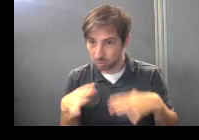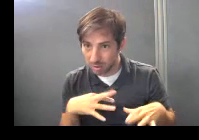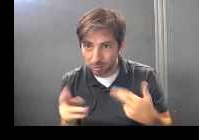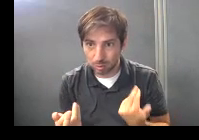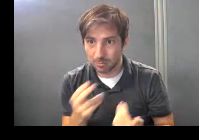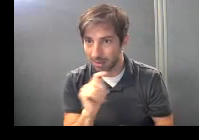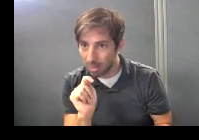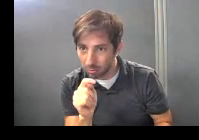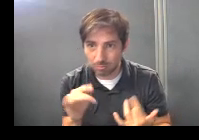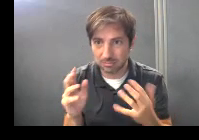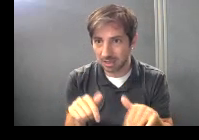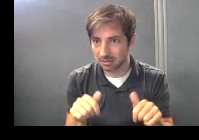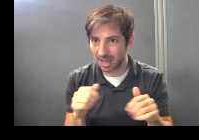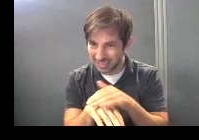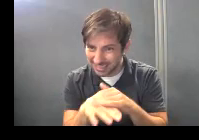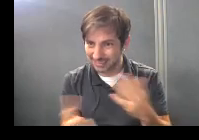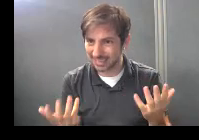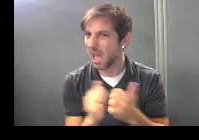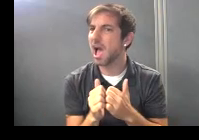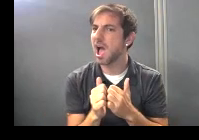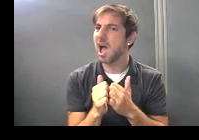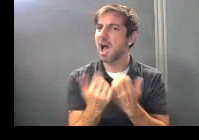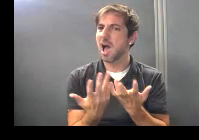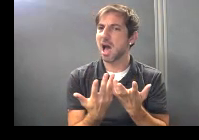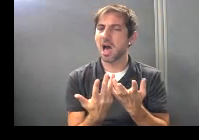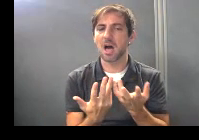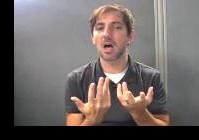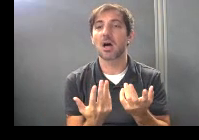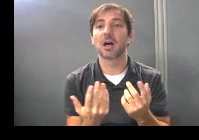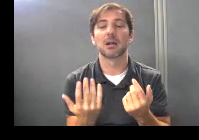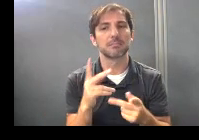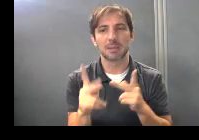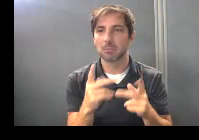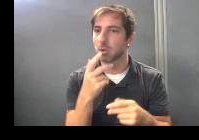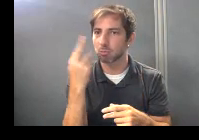ONE THING PEOPLE DON'T THINK ABOUT, IF YOU CAN GET FROM THE AUDIENCE ON TO THE STAGE.